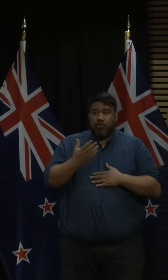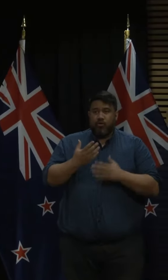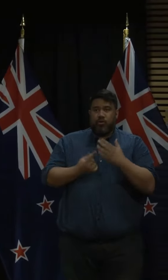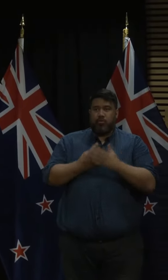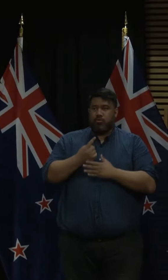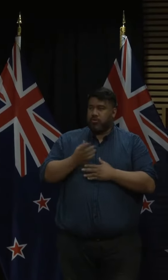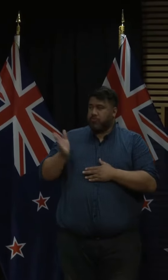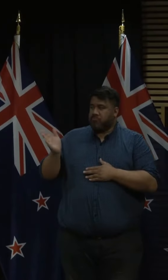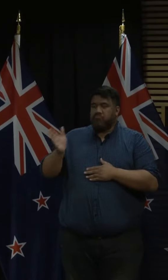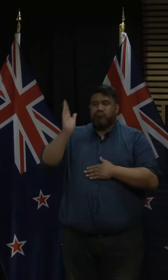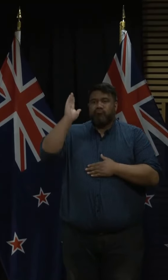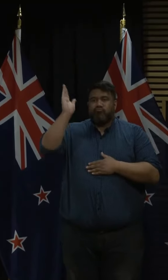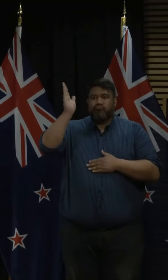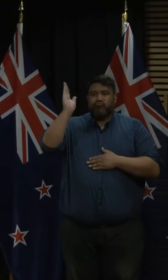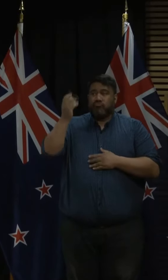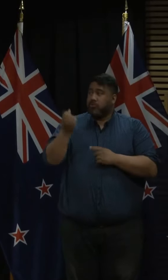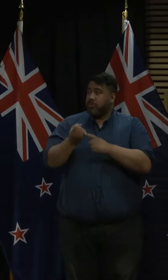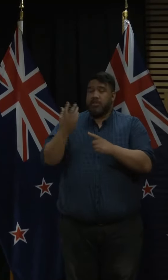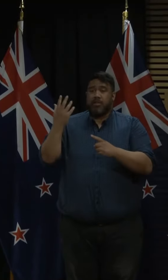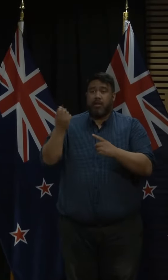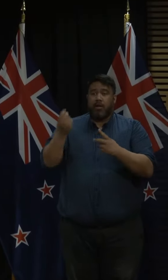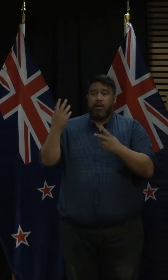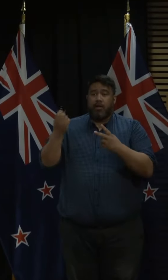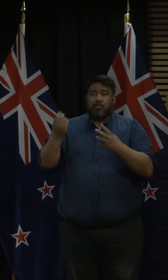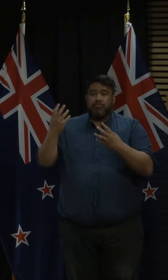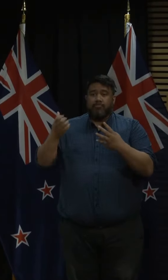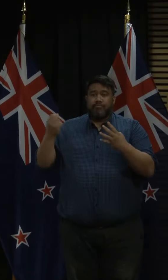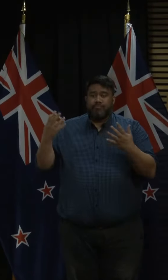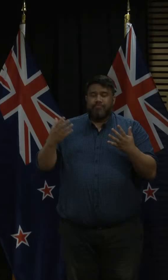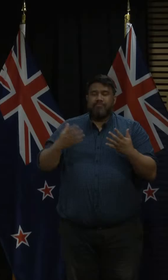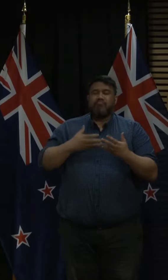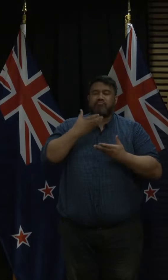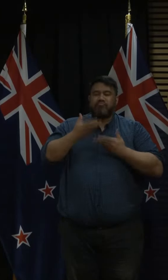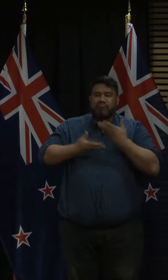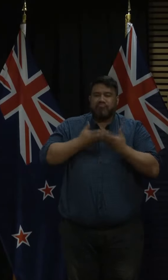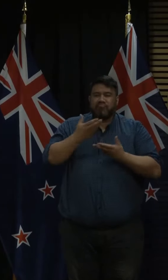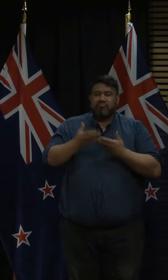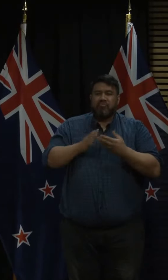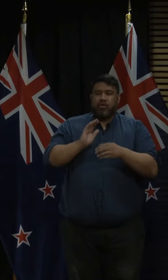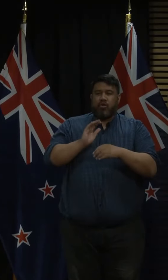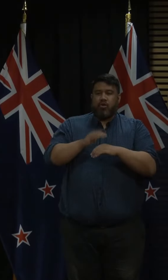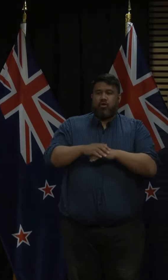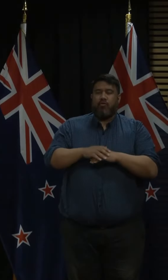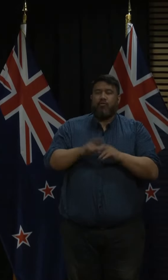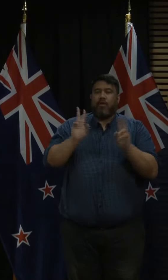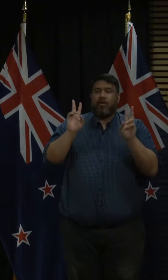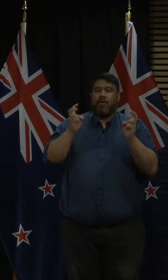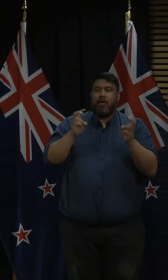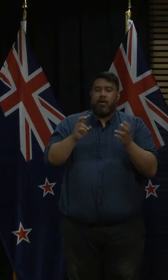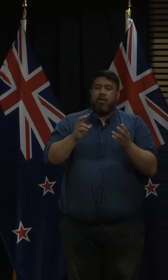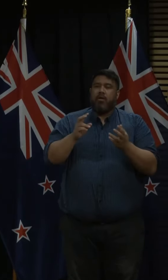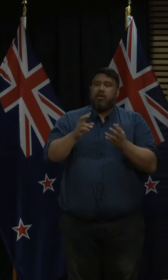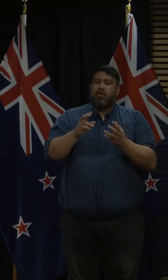Kia ora koutou.